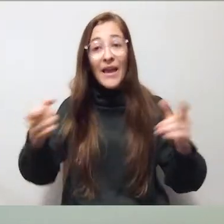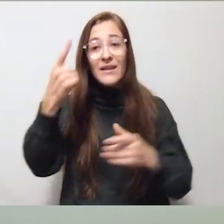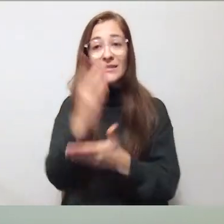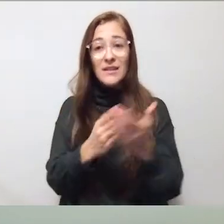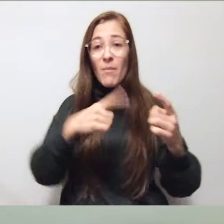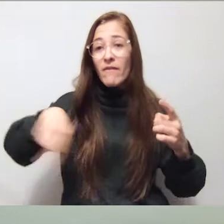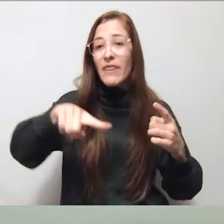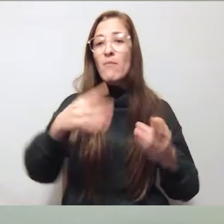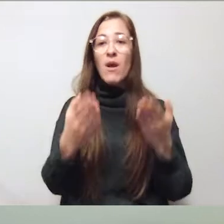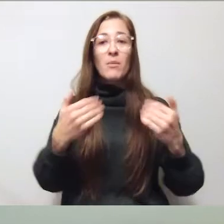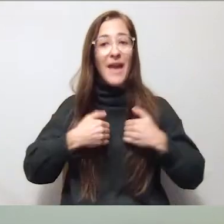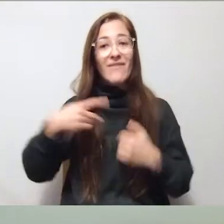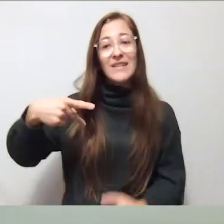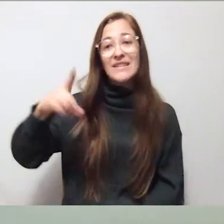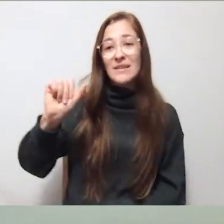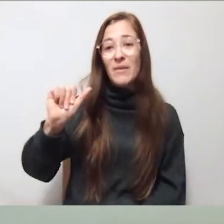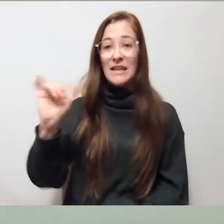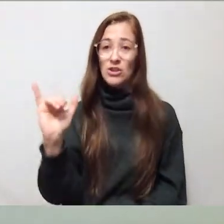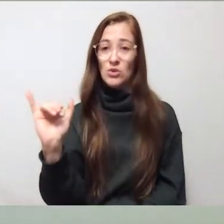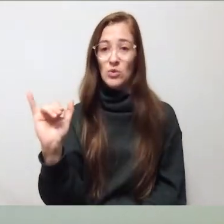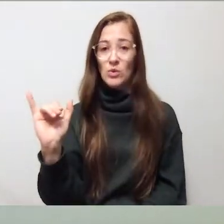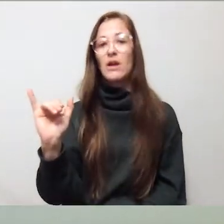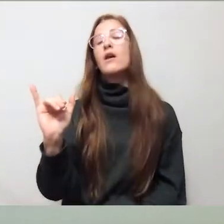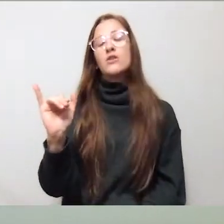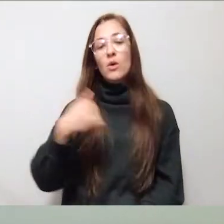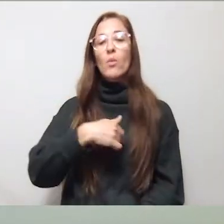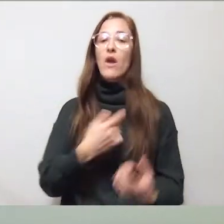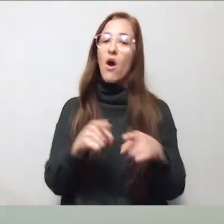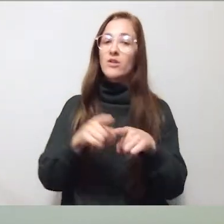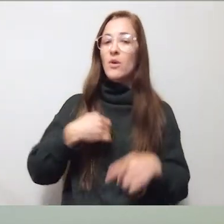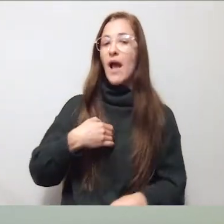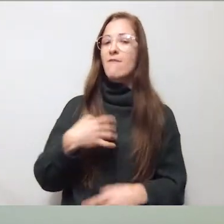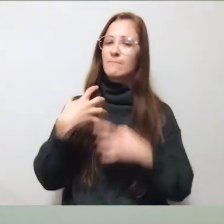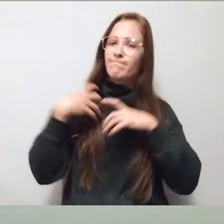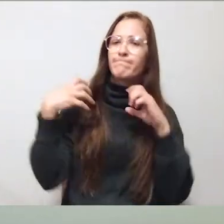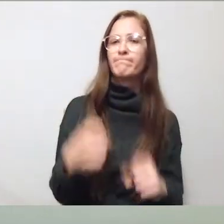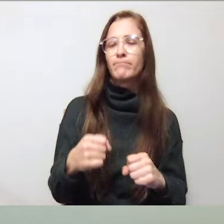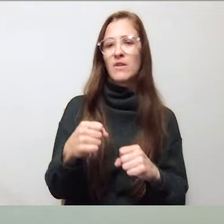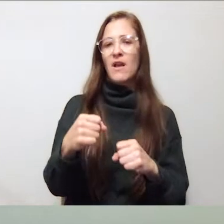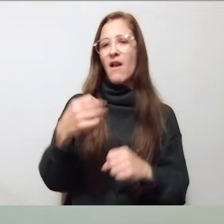They're now aging with a disability. We also have a very robust foster grandparent program. So we have a lot of grandparents